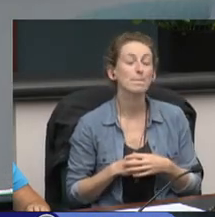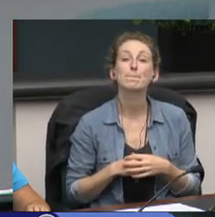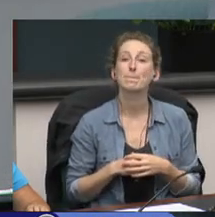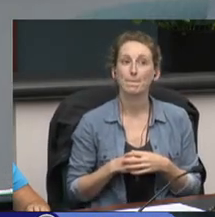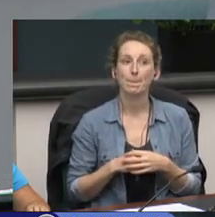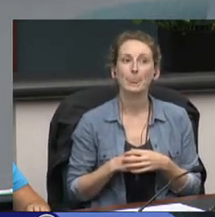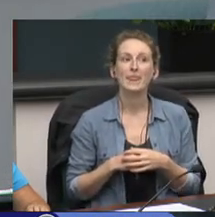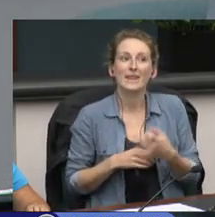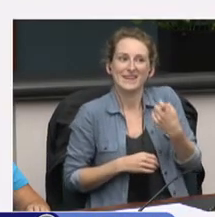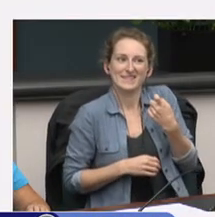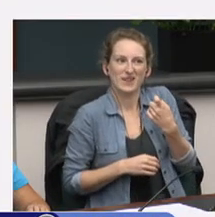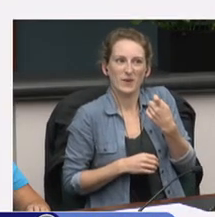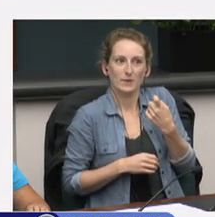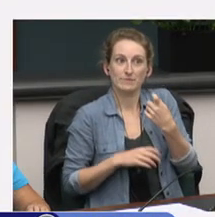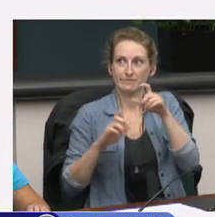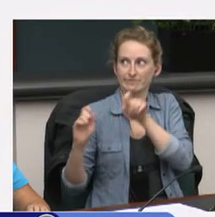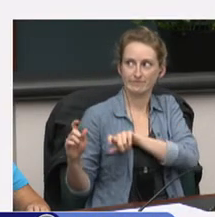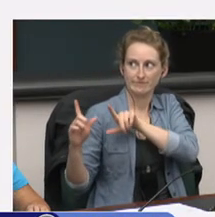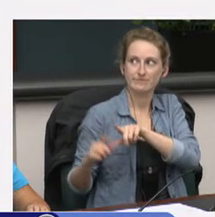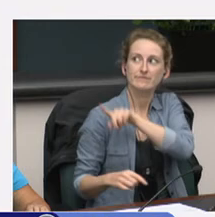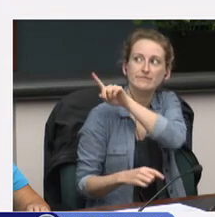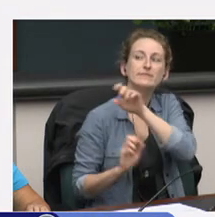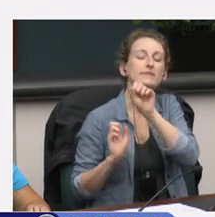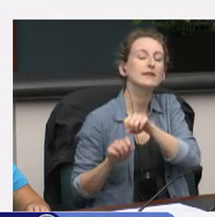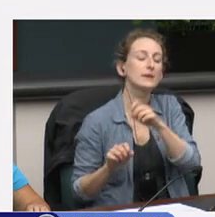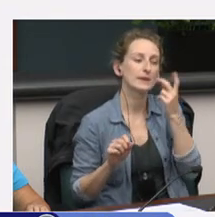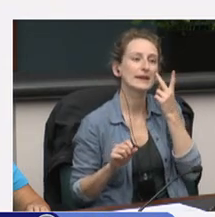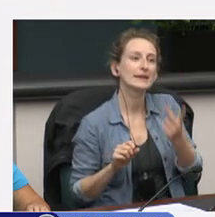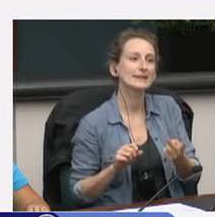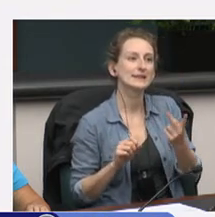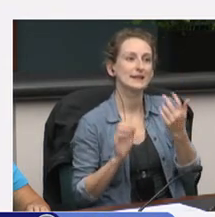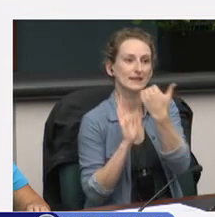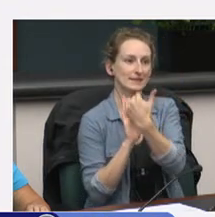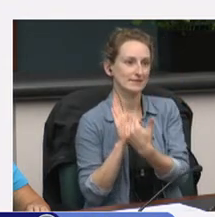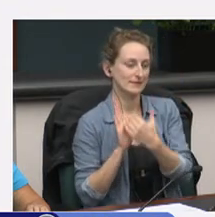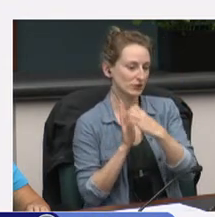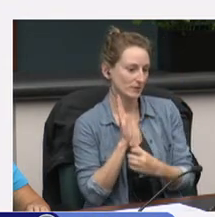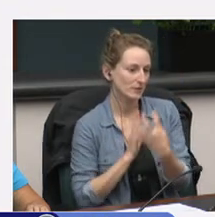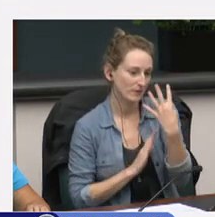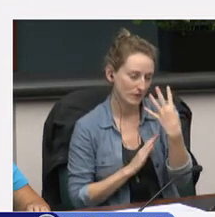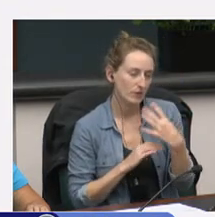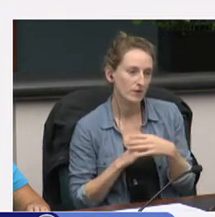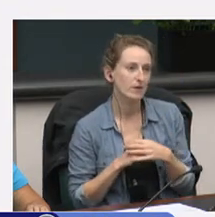categories in in chapter 4 these are all the development standards that have to